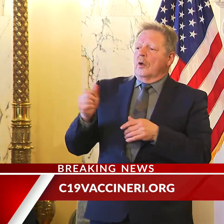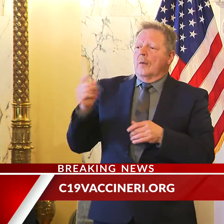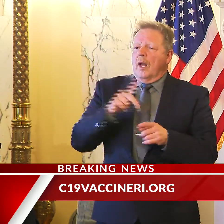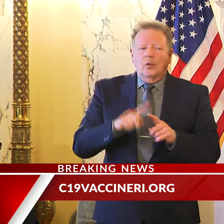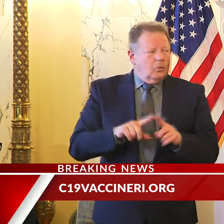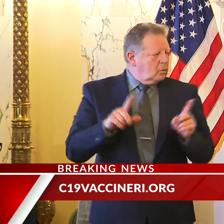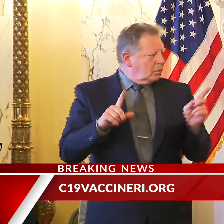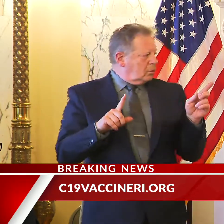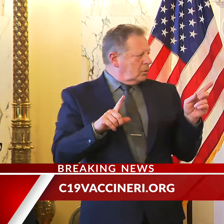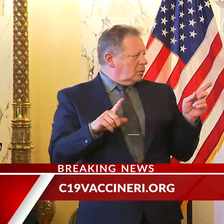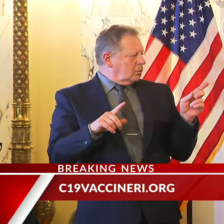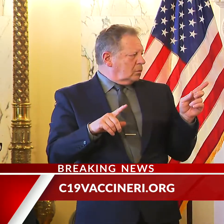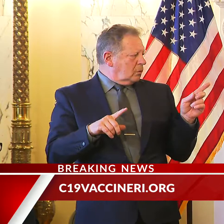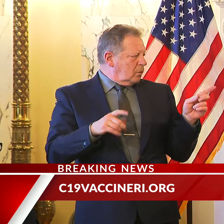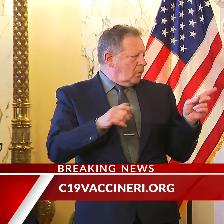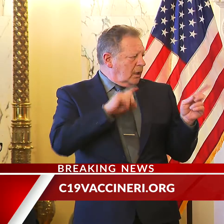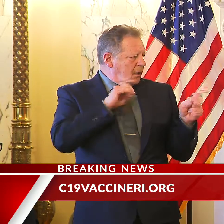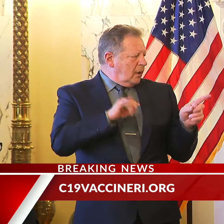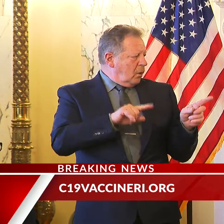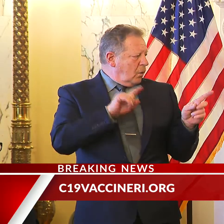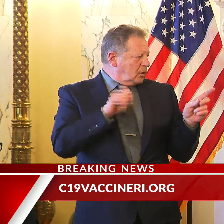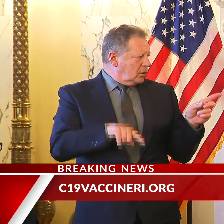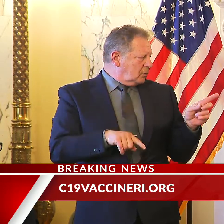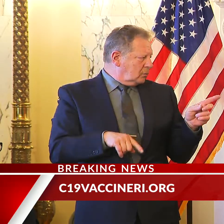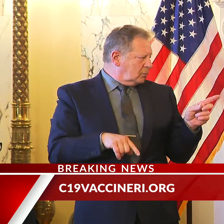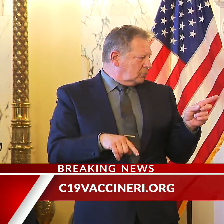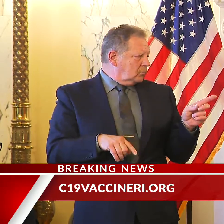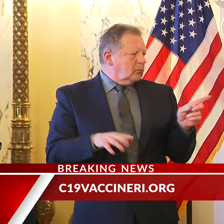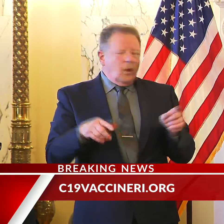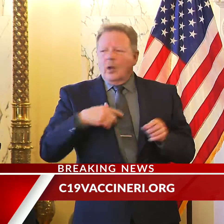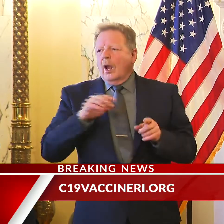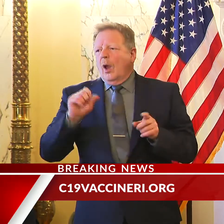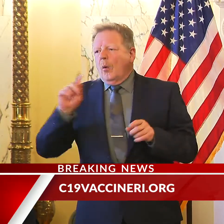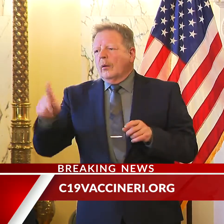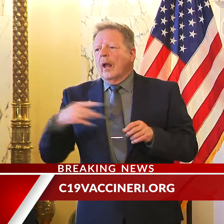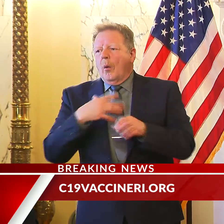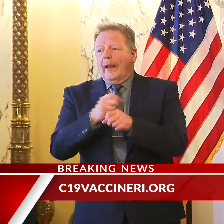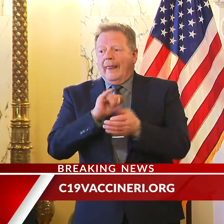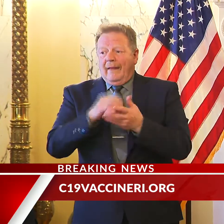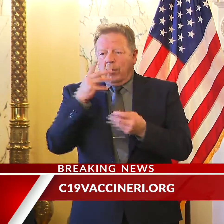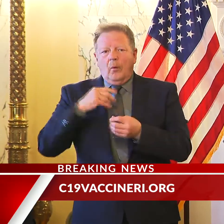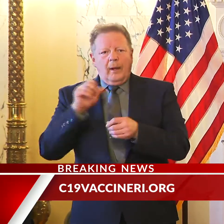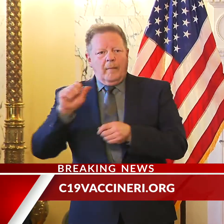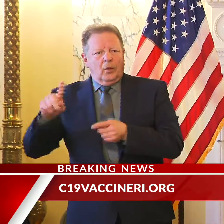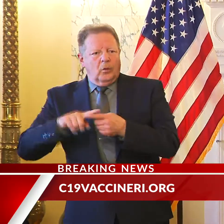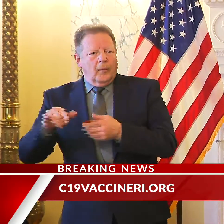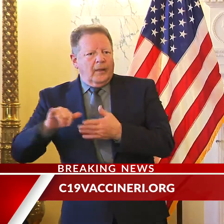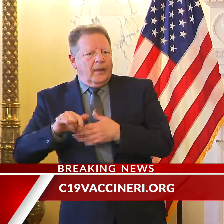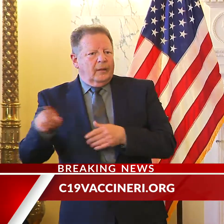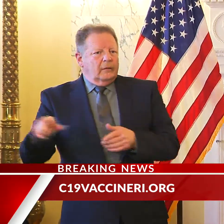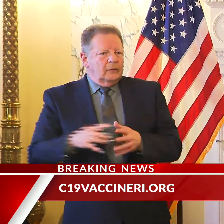WITHIN THE NEXT FEW MONTHS. SO I REFER AND CONTACT TRACING IN THE BACK TO AND ANYBODY WANTS TO PICK THAT UP ON THE QUESTION? I DON'T KNOW